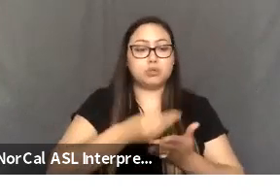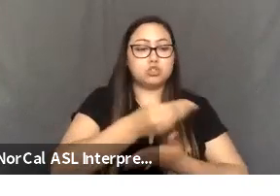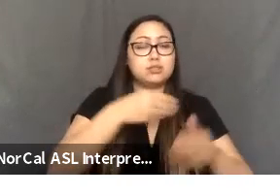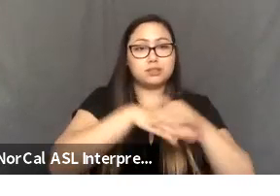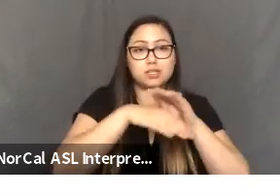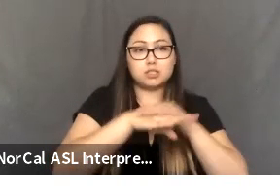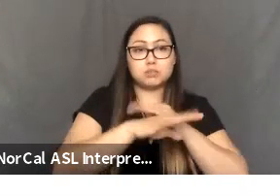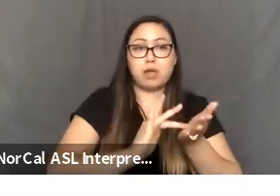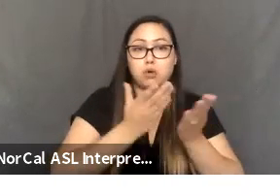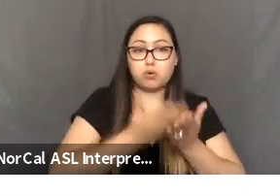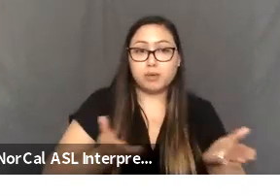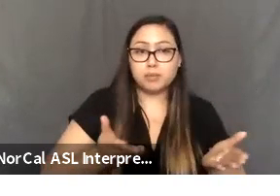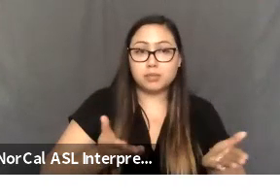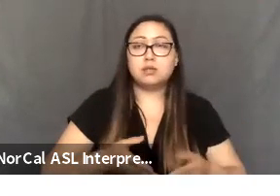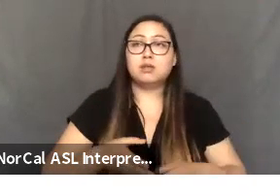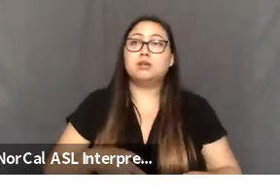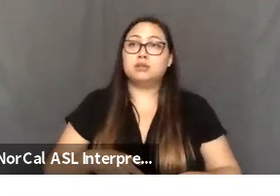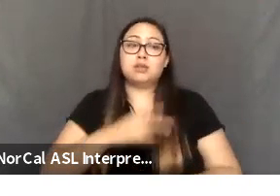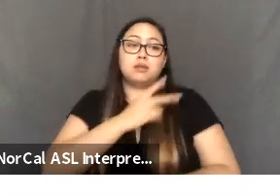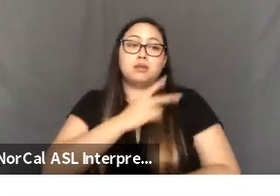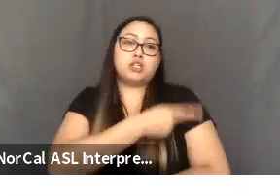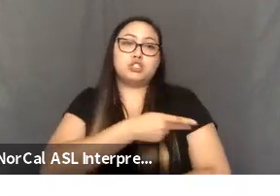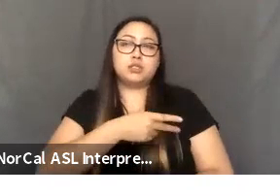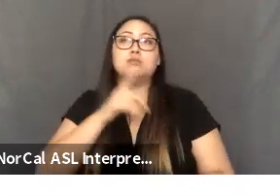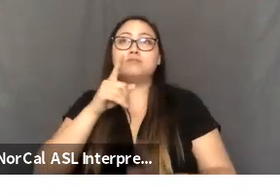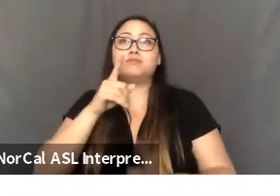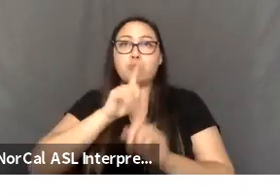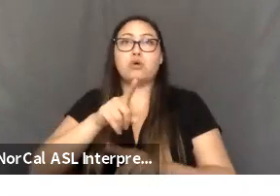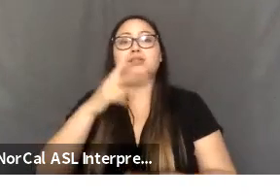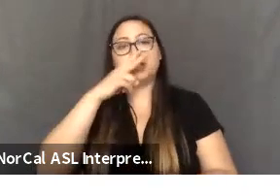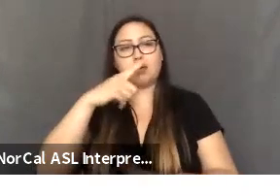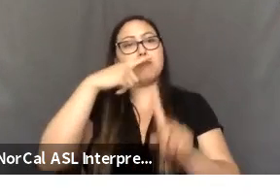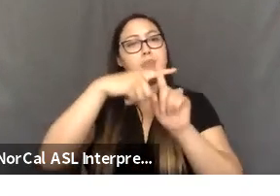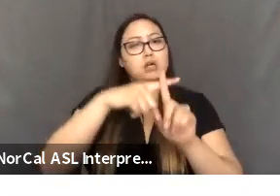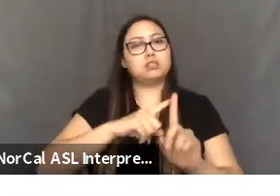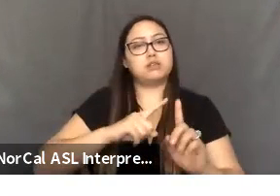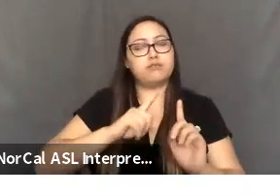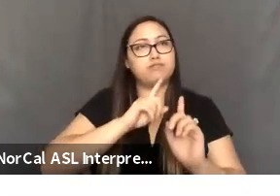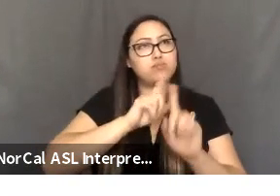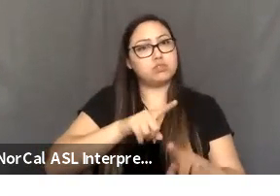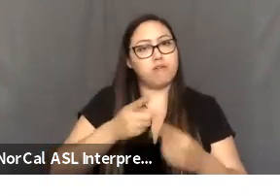participants reported seeing positive results from this. I think we've had a lot of success in the